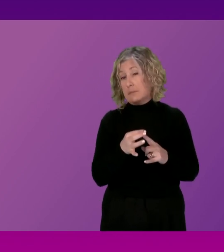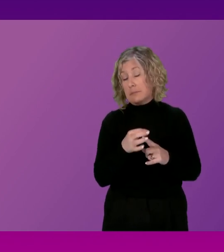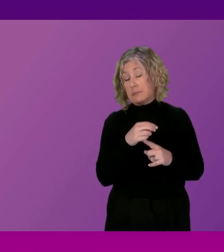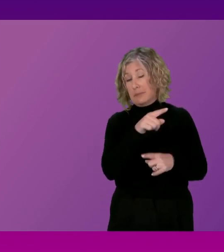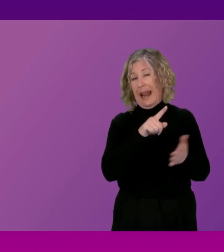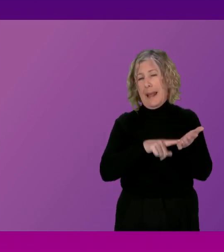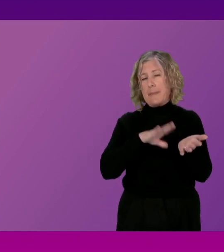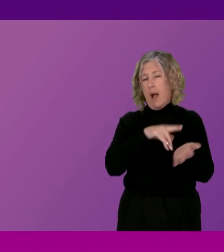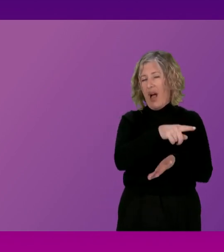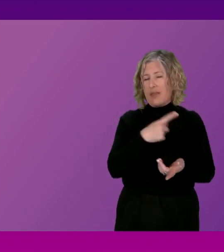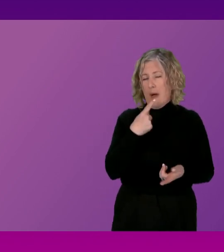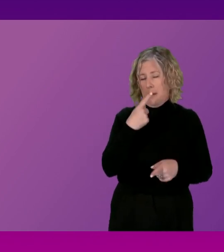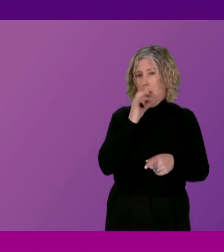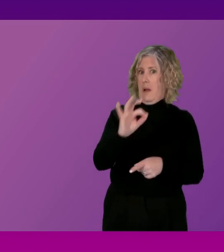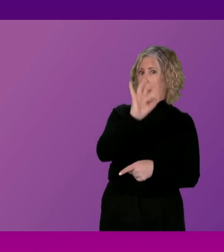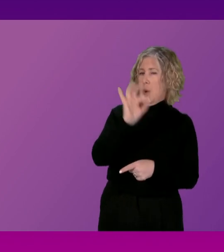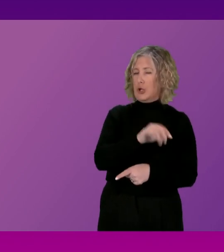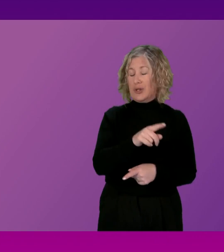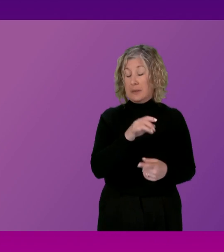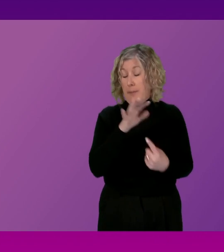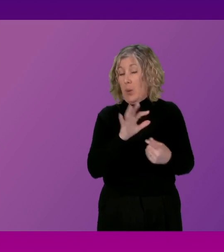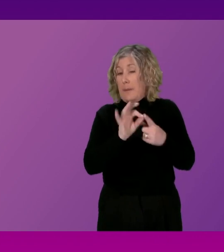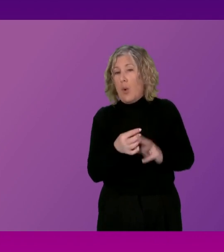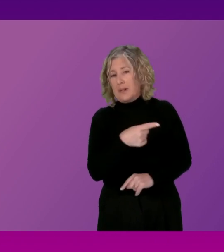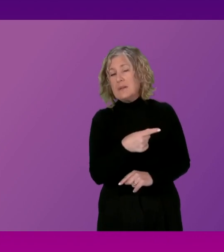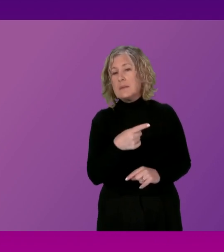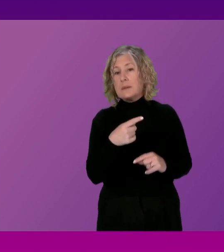He raises the crucial point that those links are lifelines.